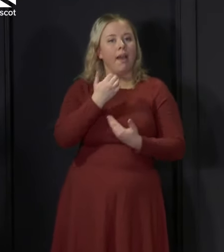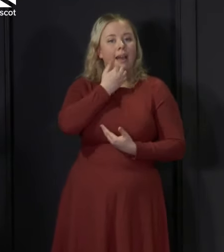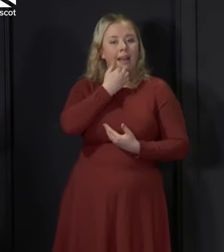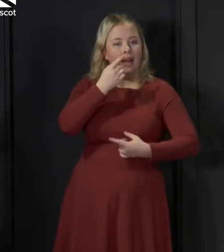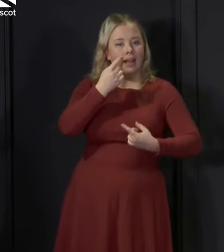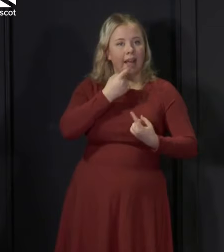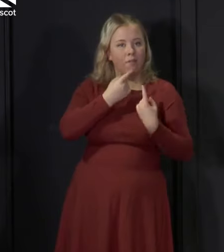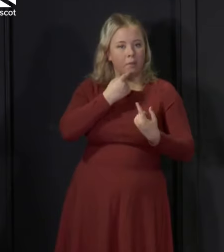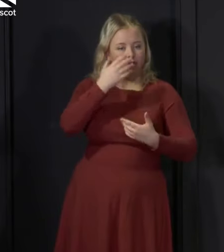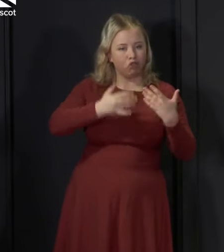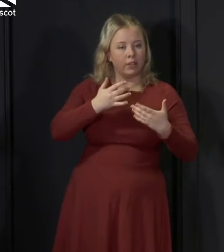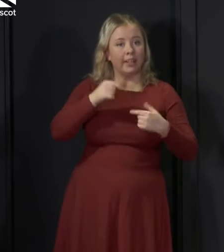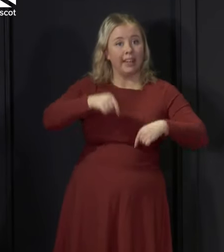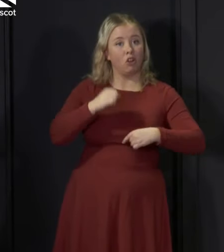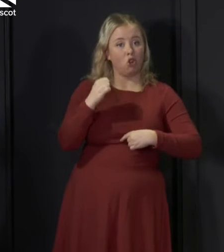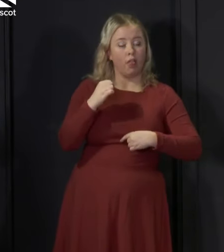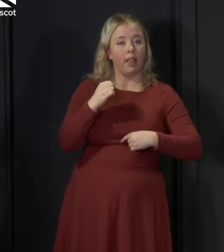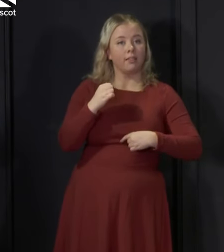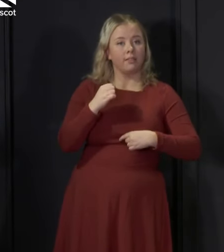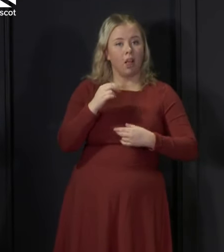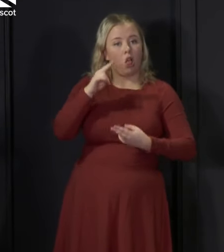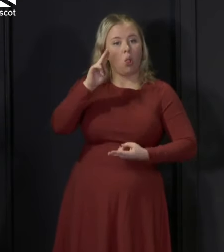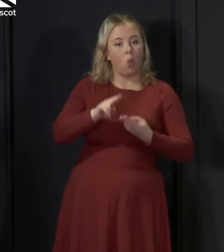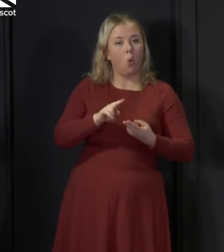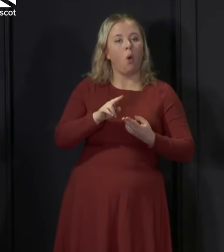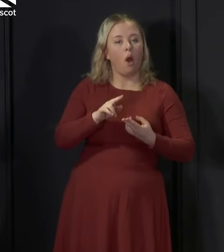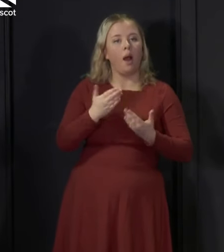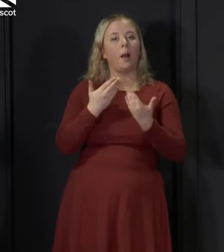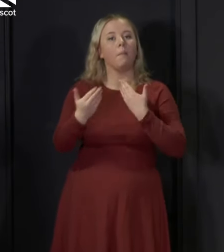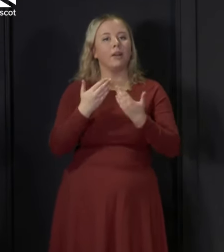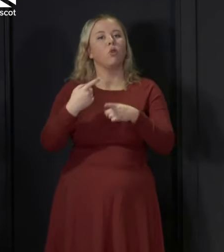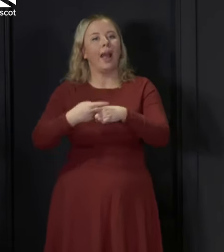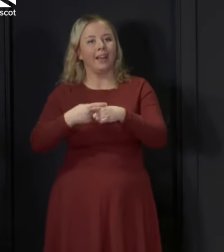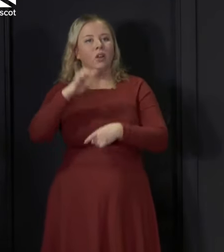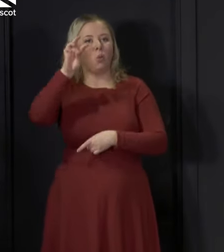excess deaths is slightly lower at this stage than in England and Wales.